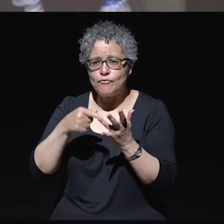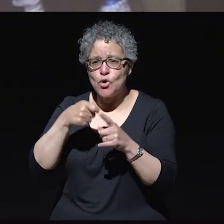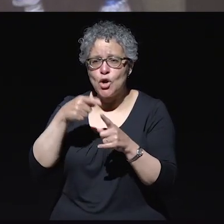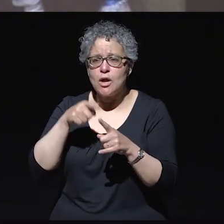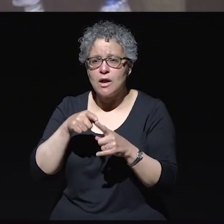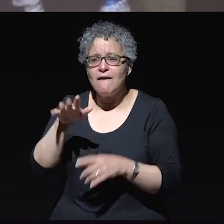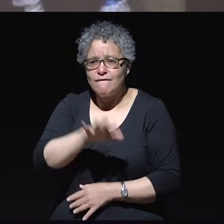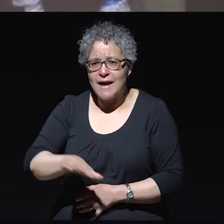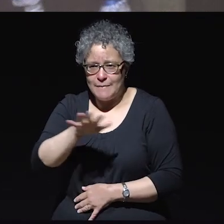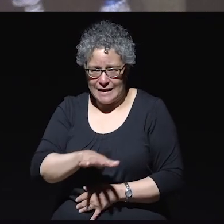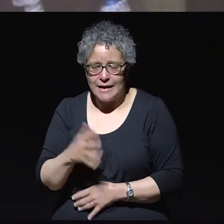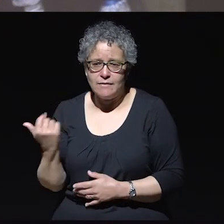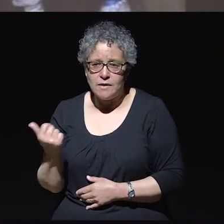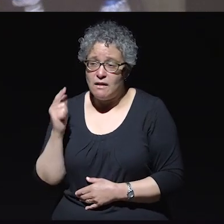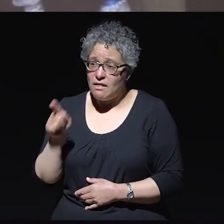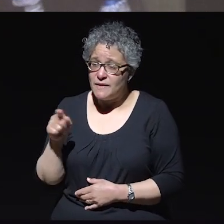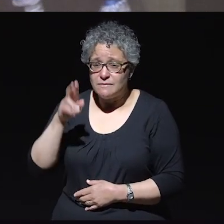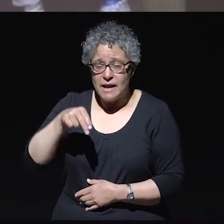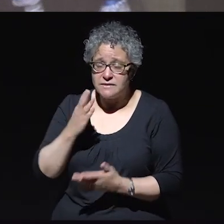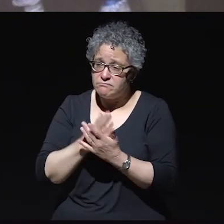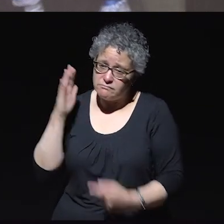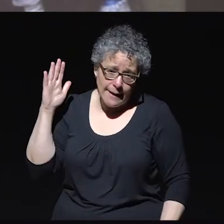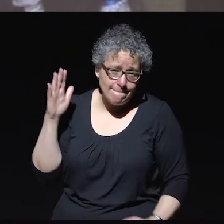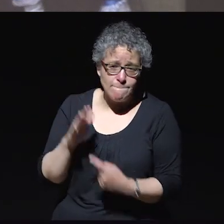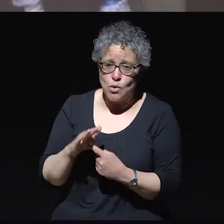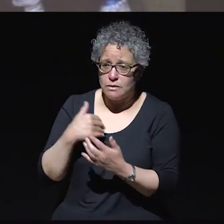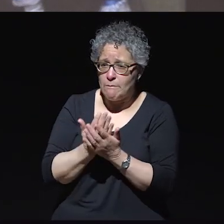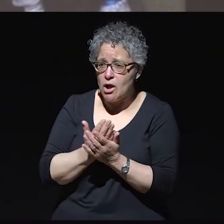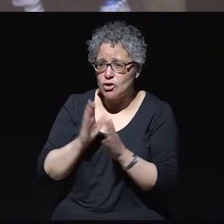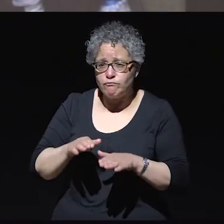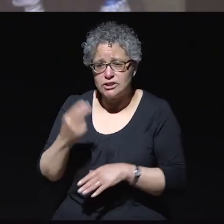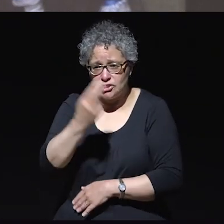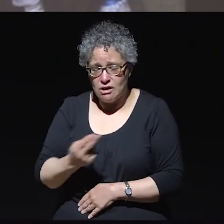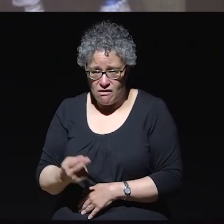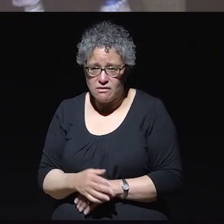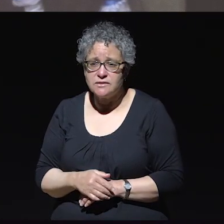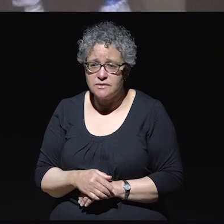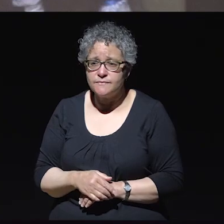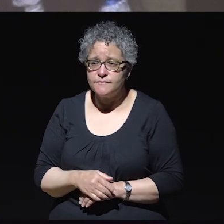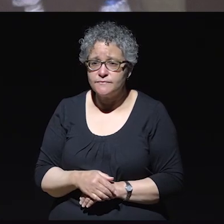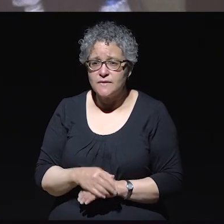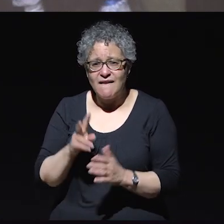how important this painting was to British art of the 18th century. By some distance Van Dyck's biggest work of art,